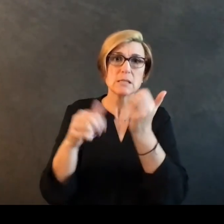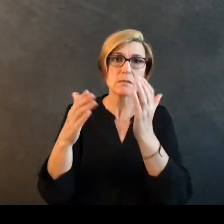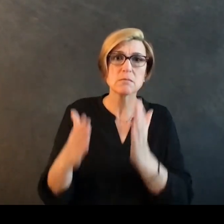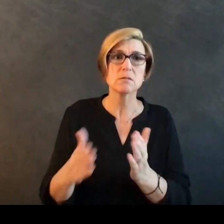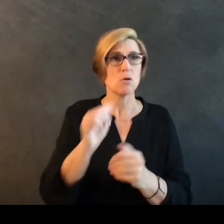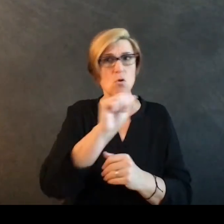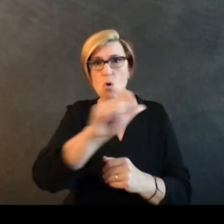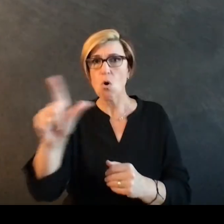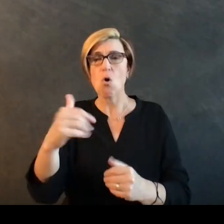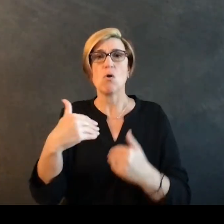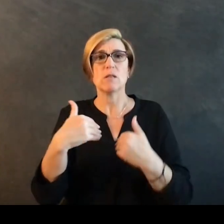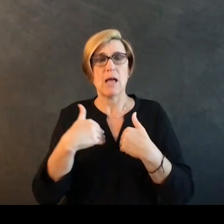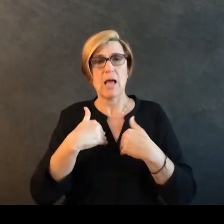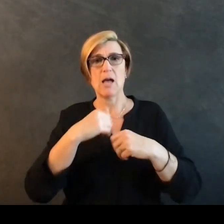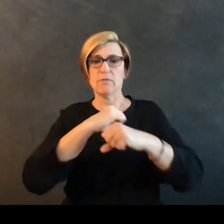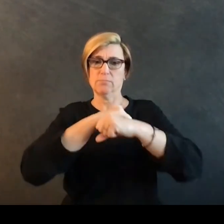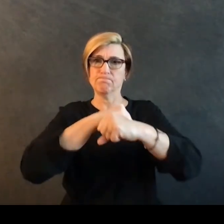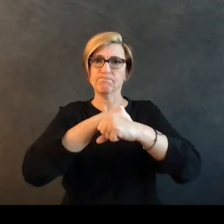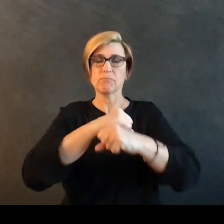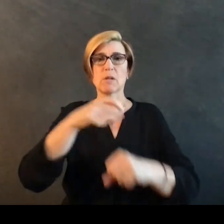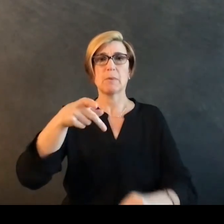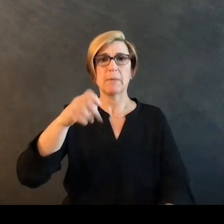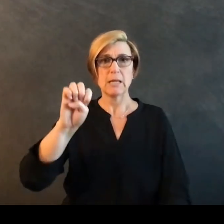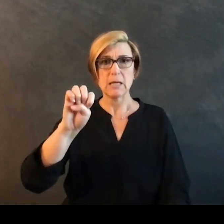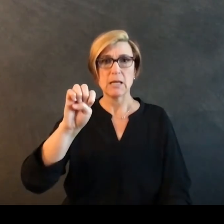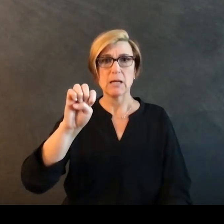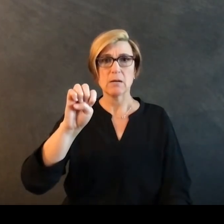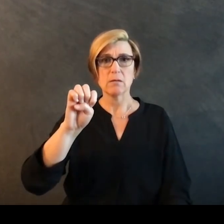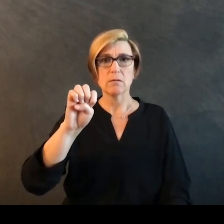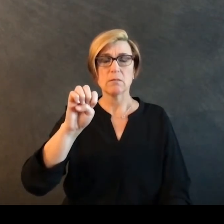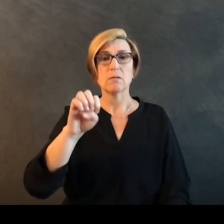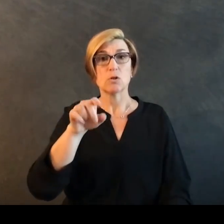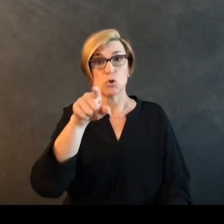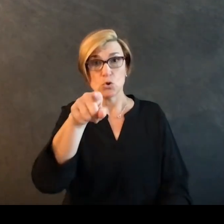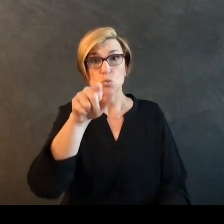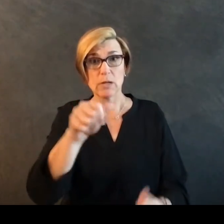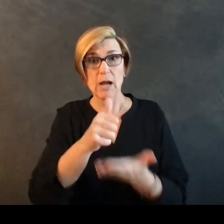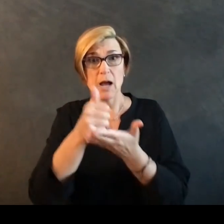your family to have by putting into practice the president's 30 days to slow